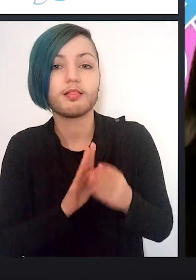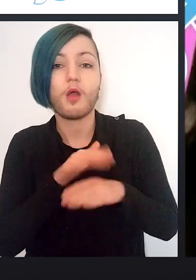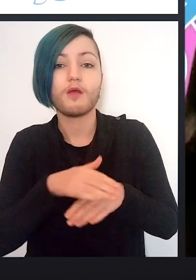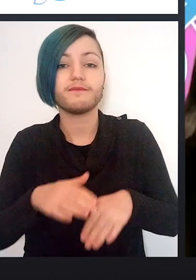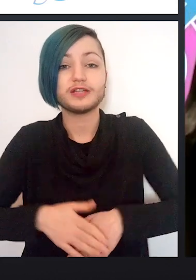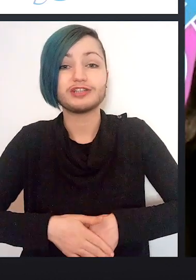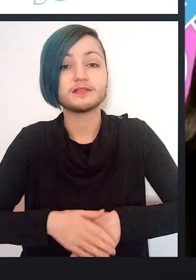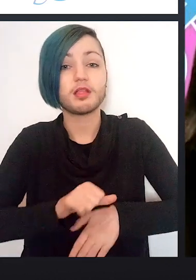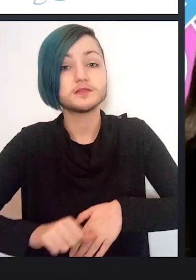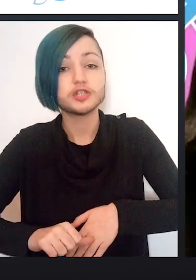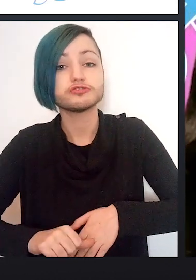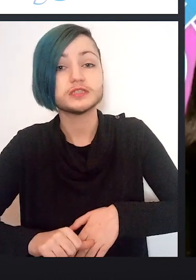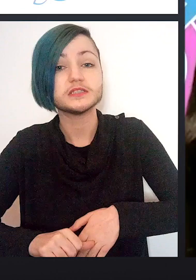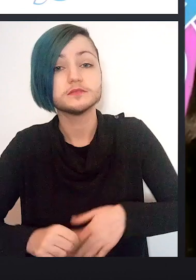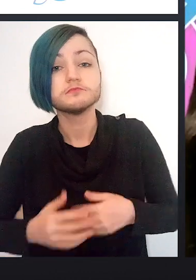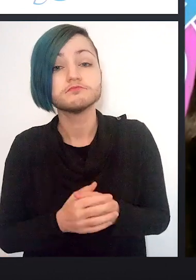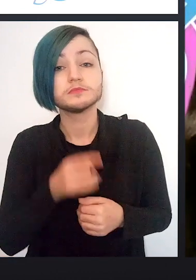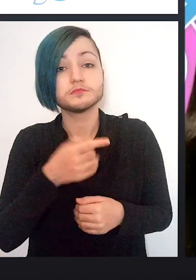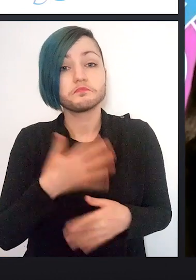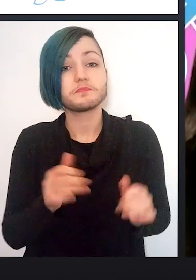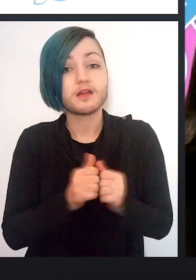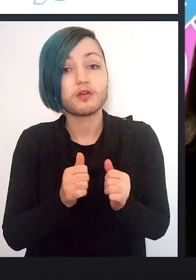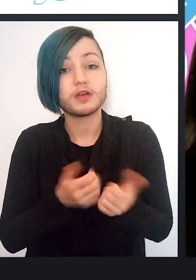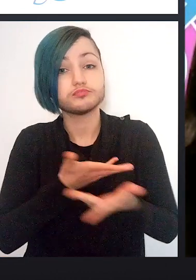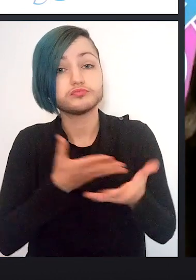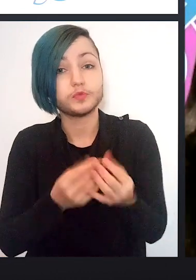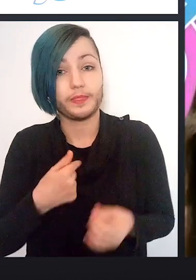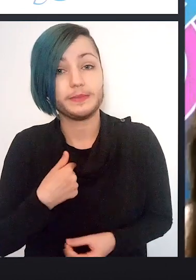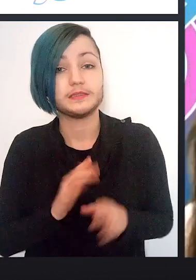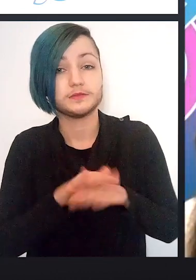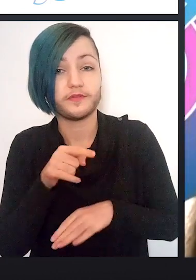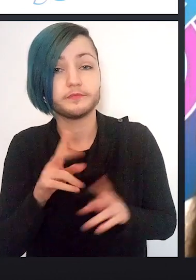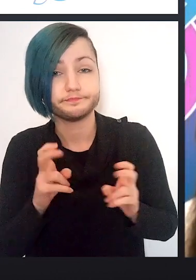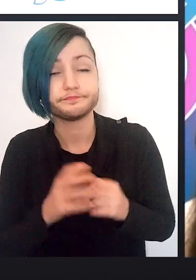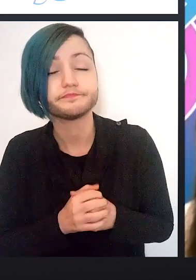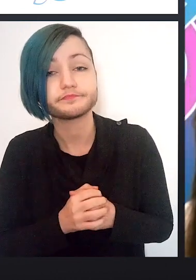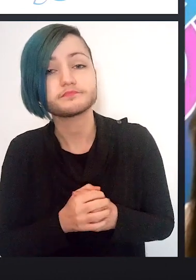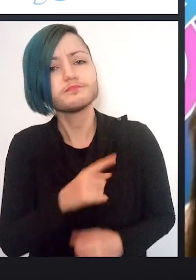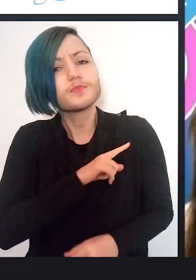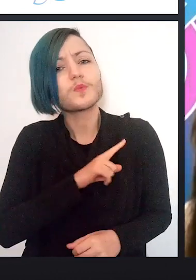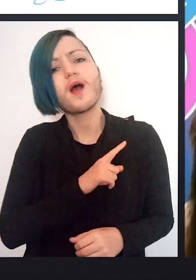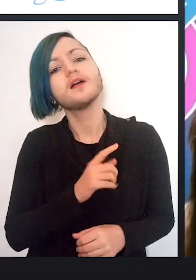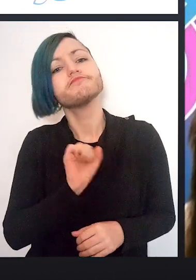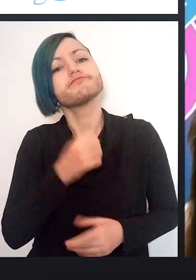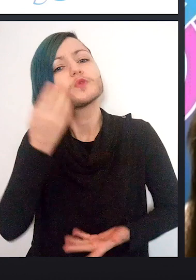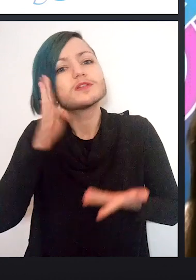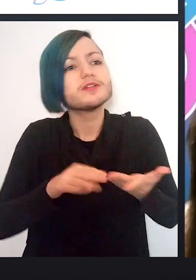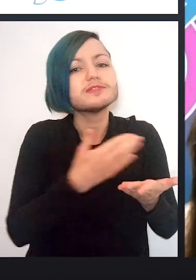genital surgery, and you so kindly agreed to talk with me about that. You know, for the purpose of sharing your experiences.